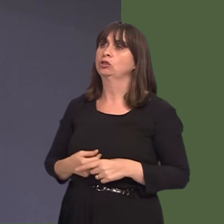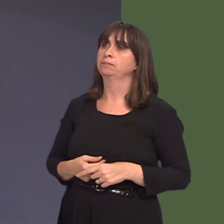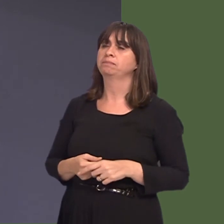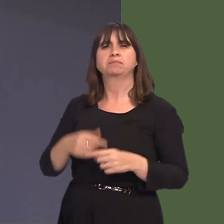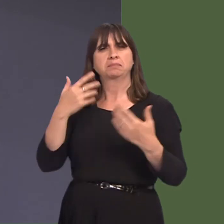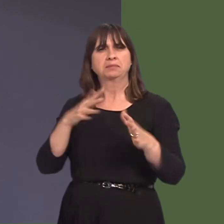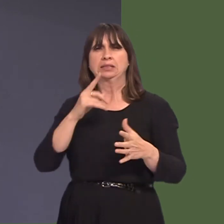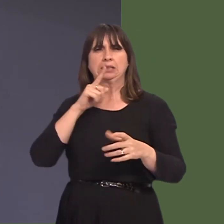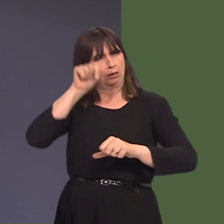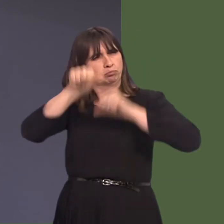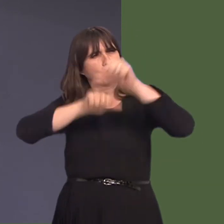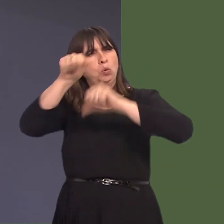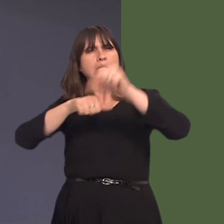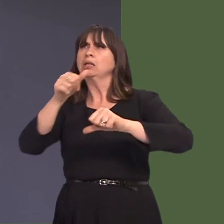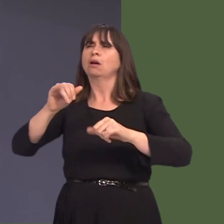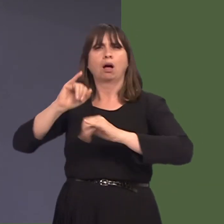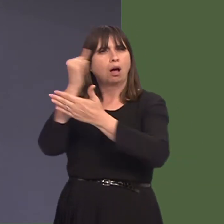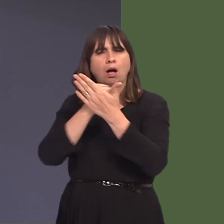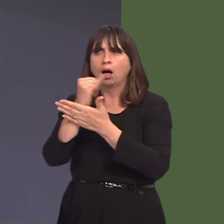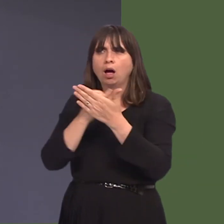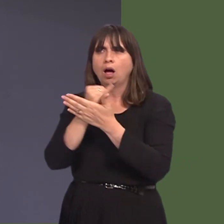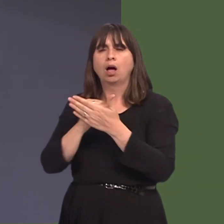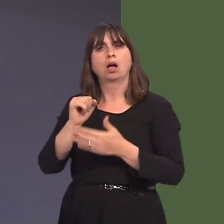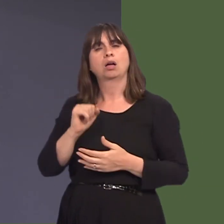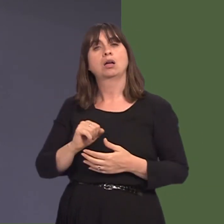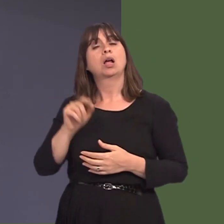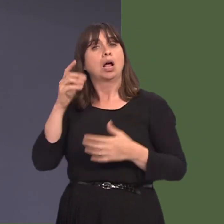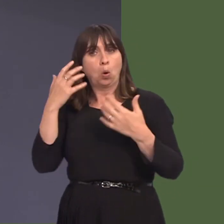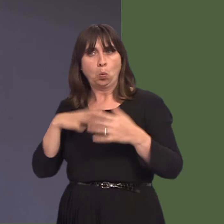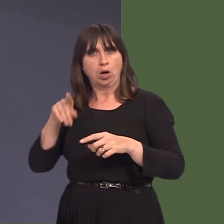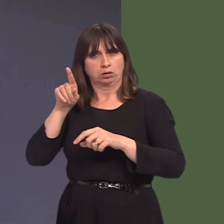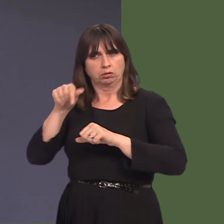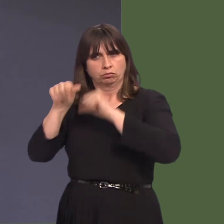in such a process.' Llyr Gruffydd AM: ómeddaiír gweithwyr. Llyr Gruffydd AM: 'The staff feel that, throughout this process, the communication has been poor